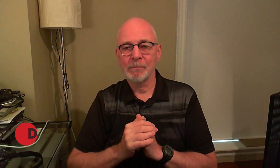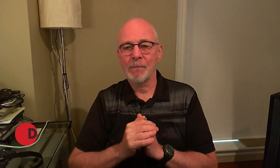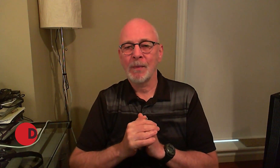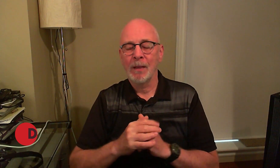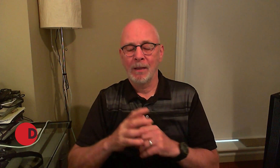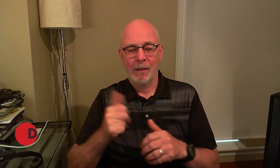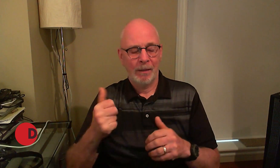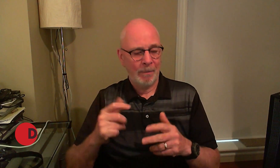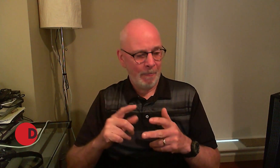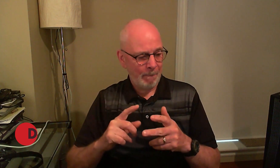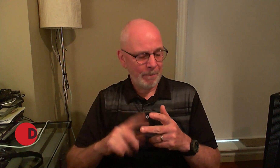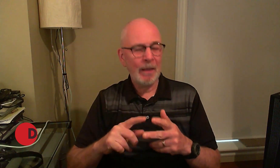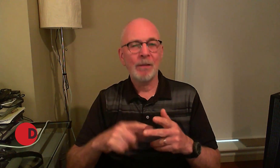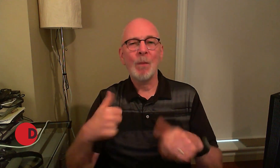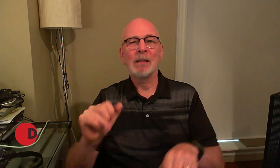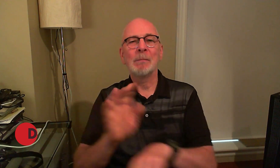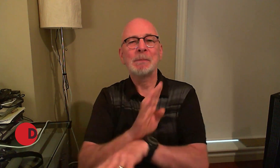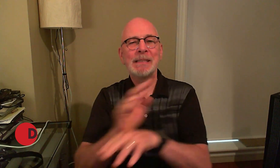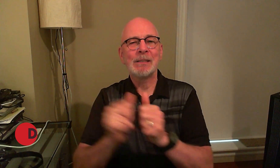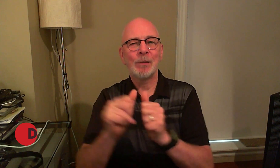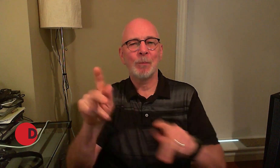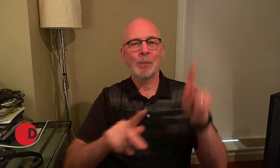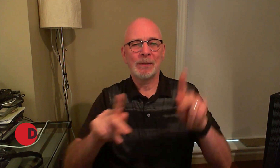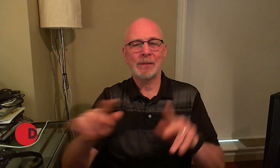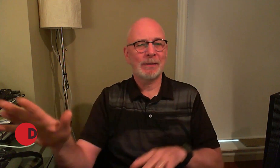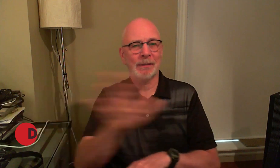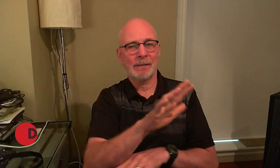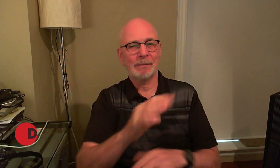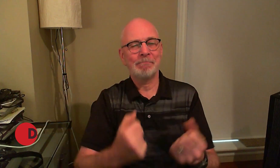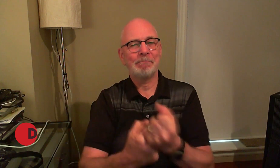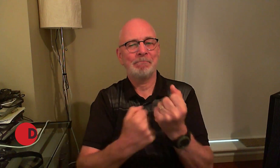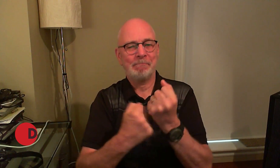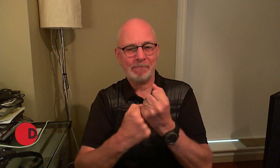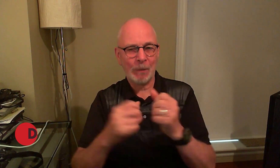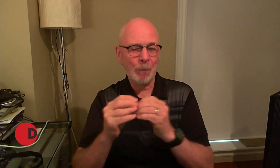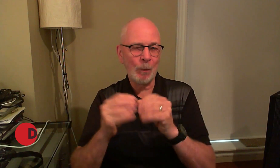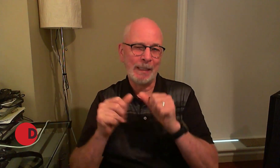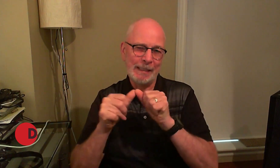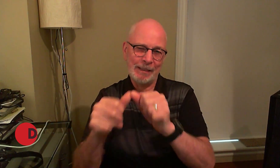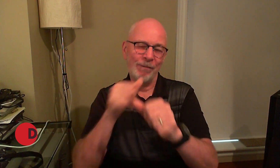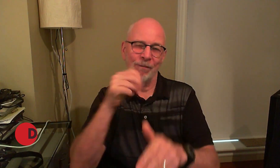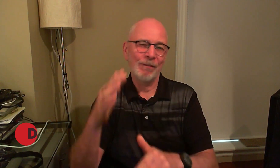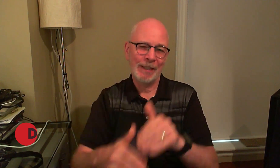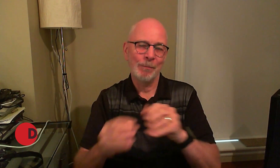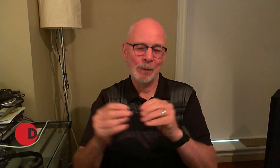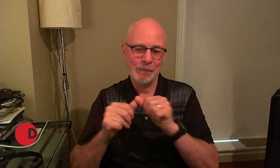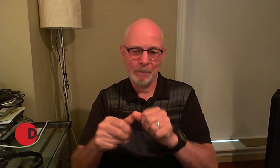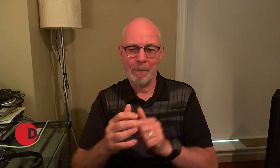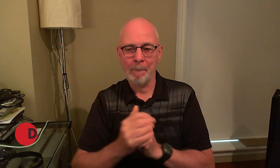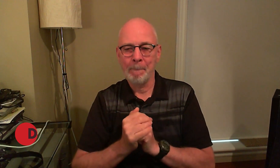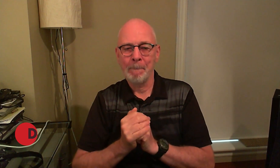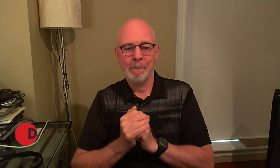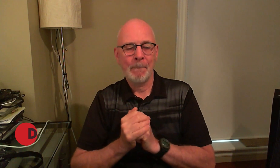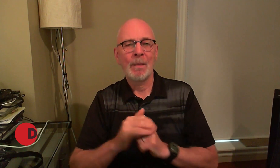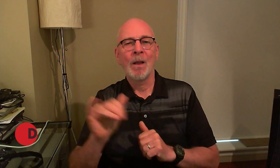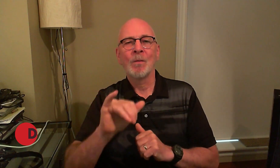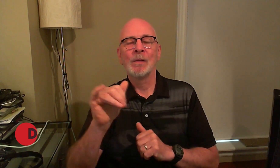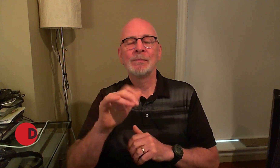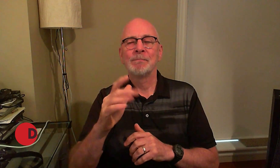we work together to improve. Businesses with people, providing more support,